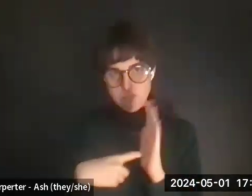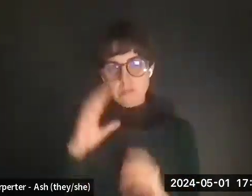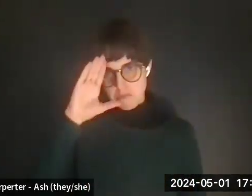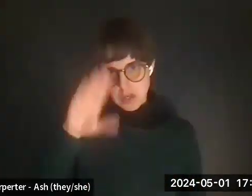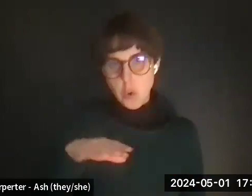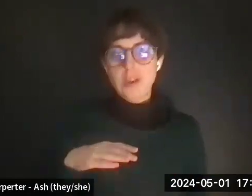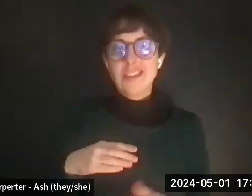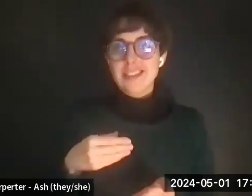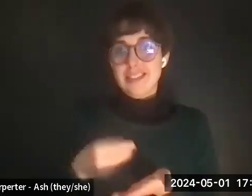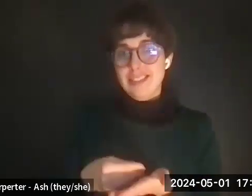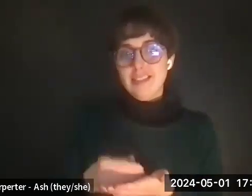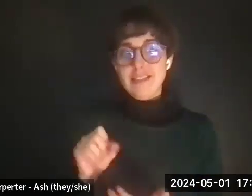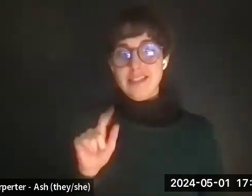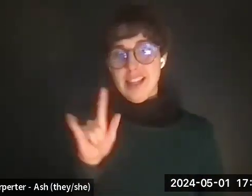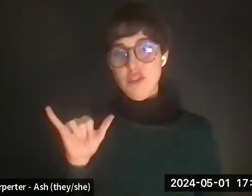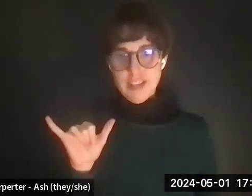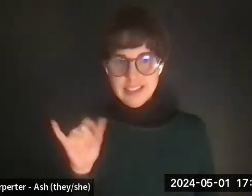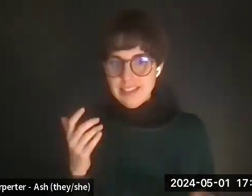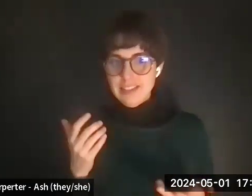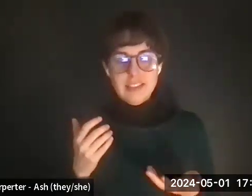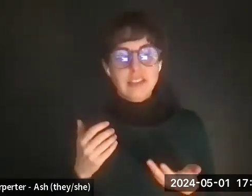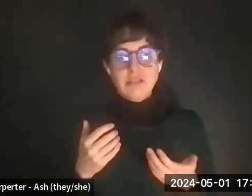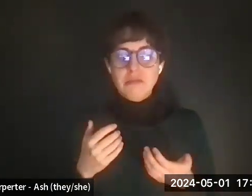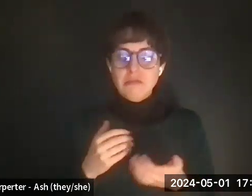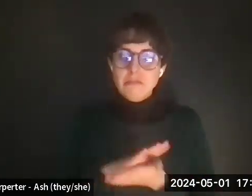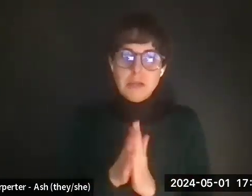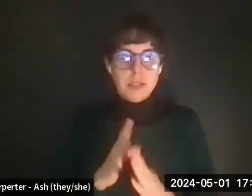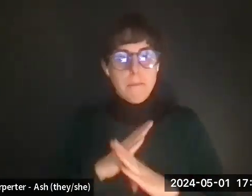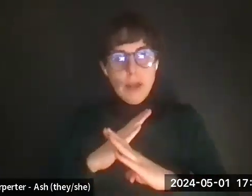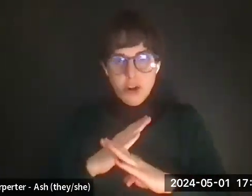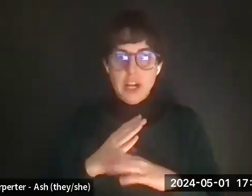but the department does not have the authority to affect provider salaries.